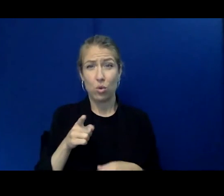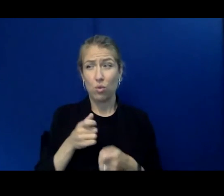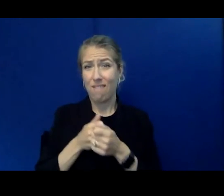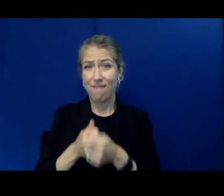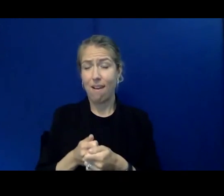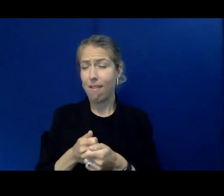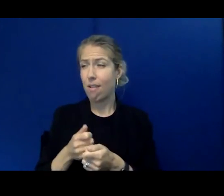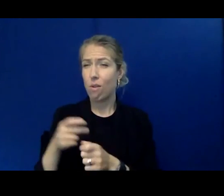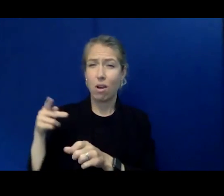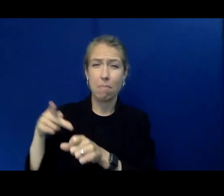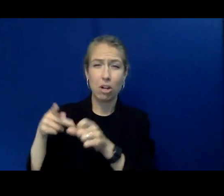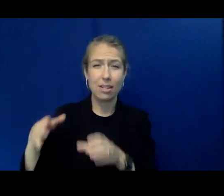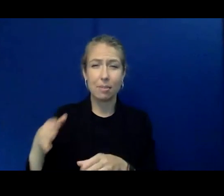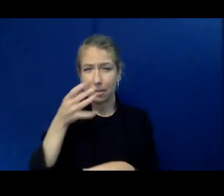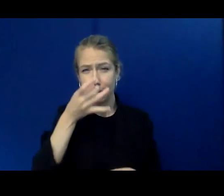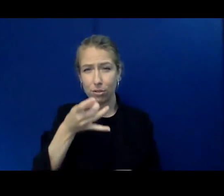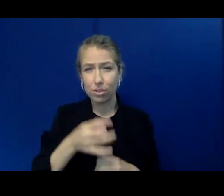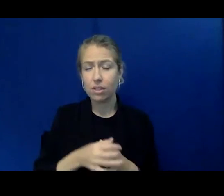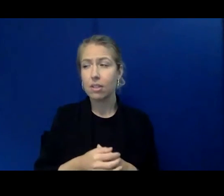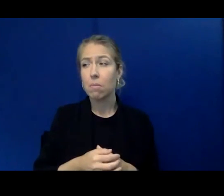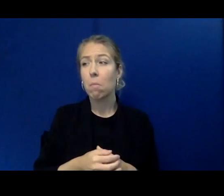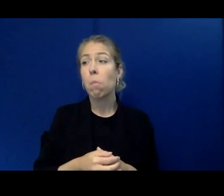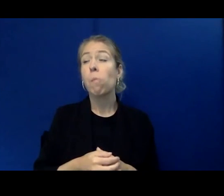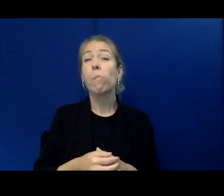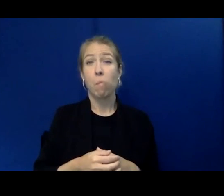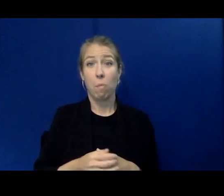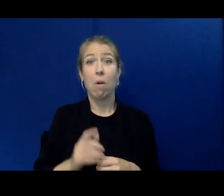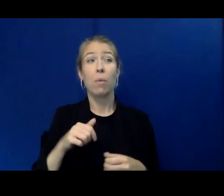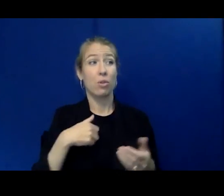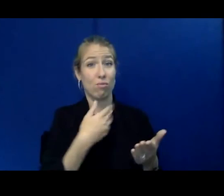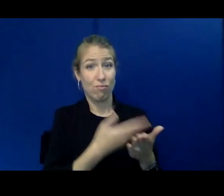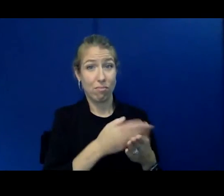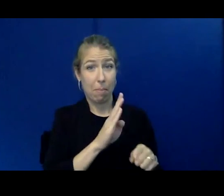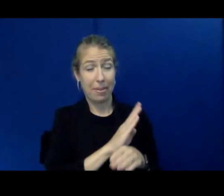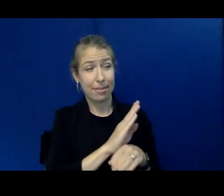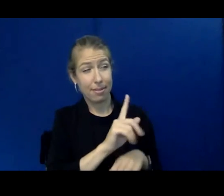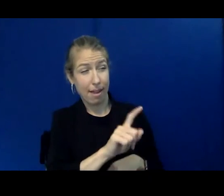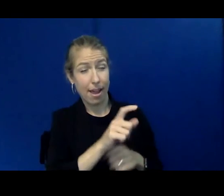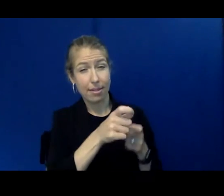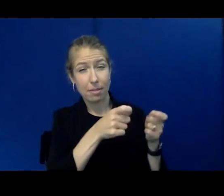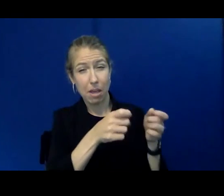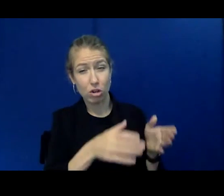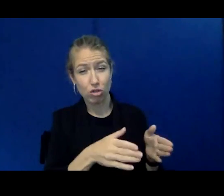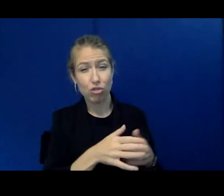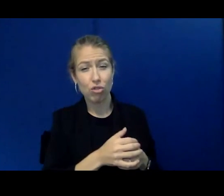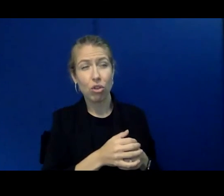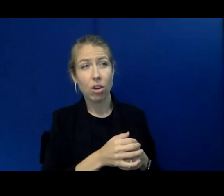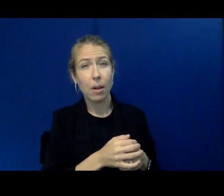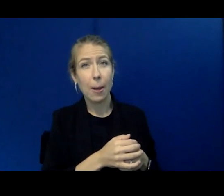but when you go to the business and ask the manager about the business, that is when you